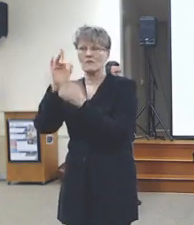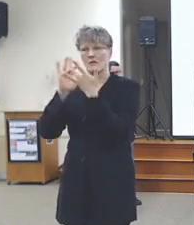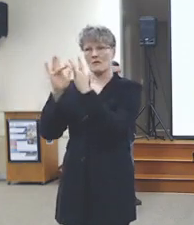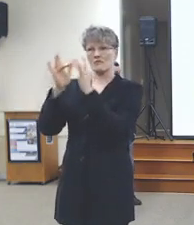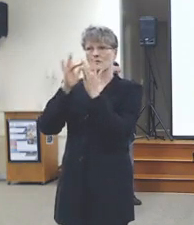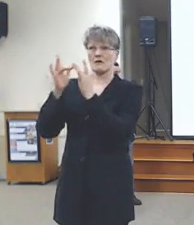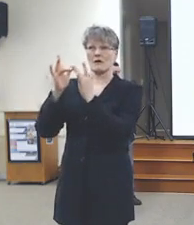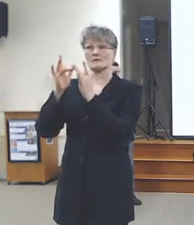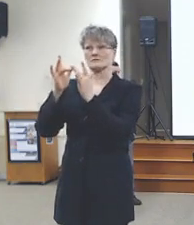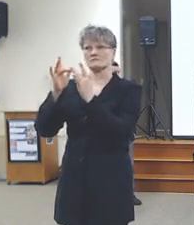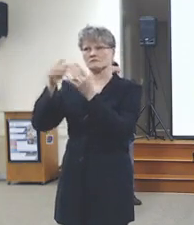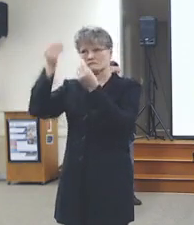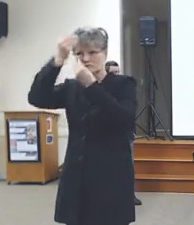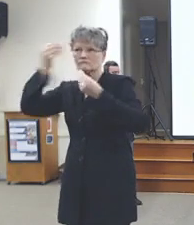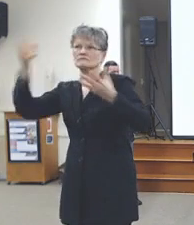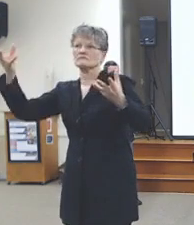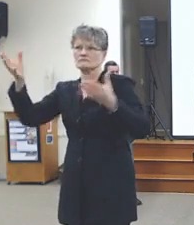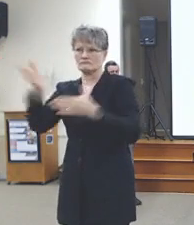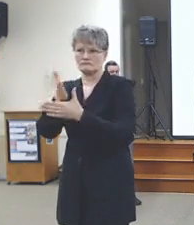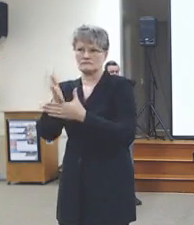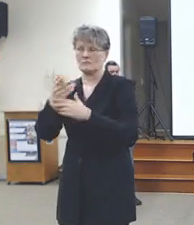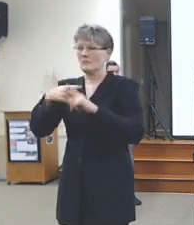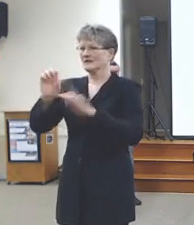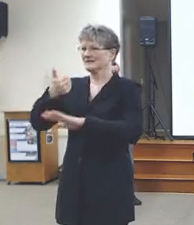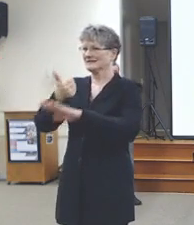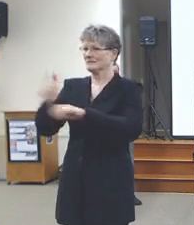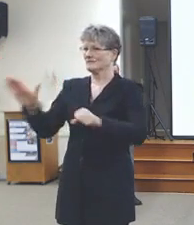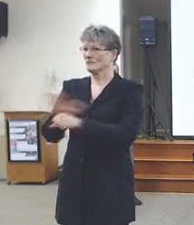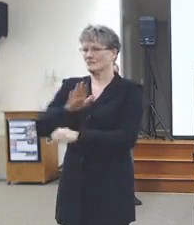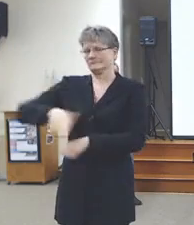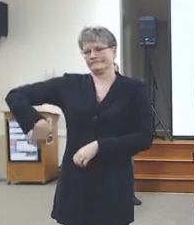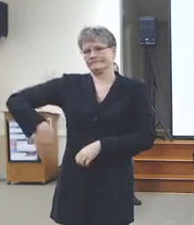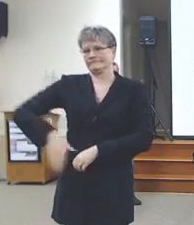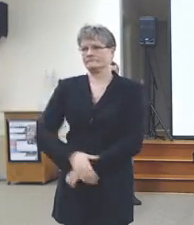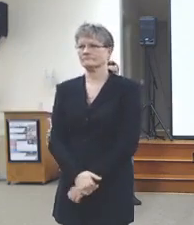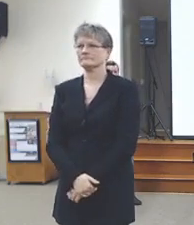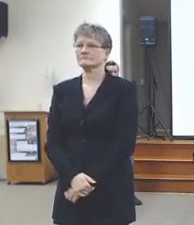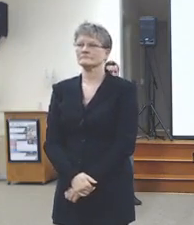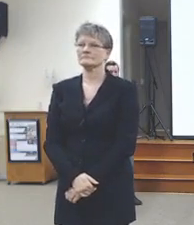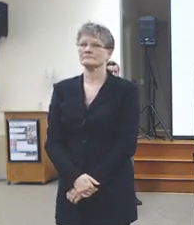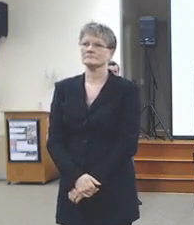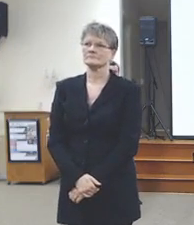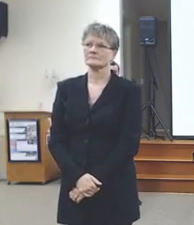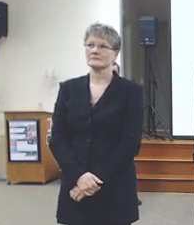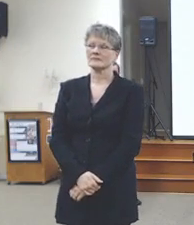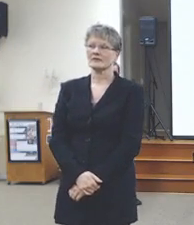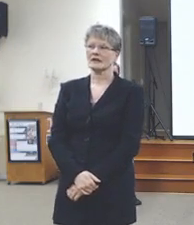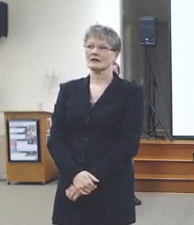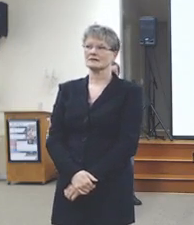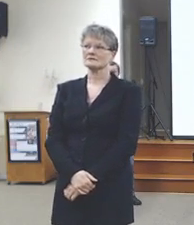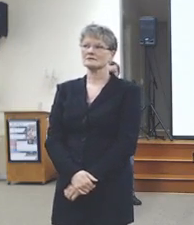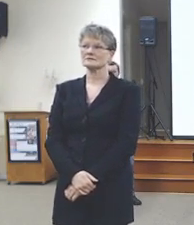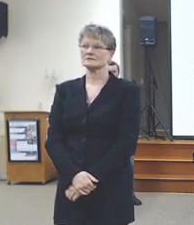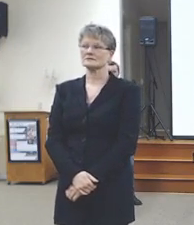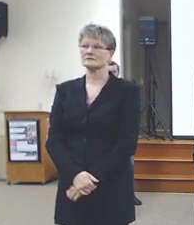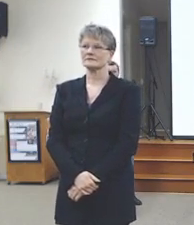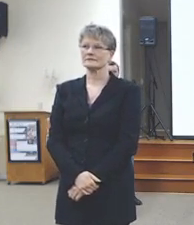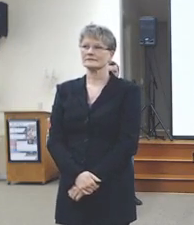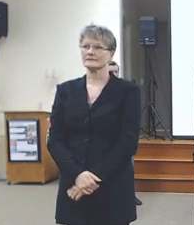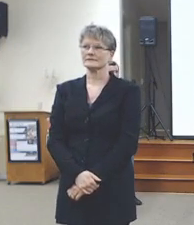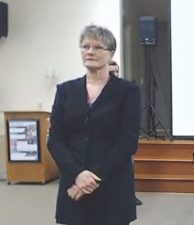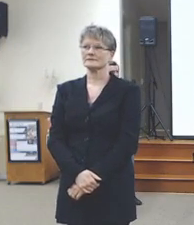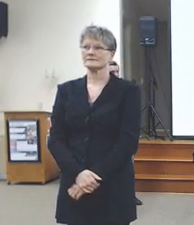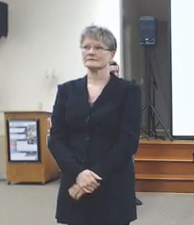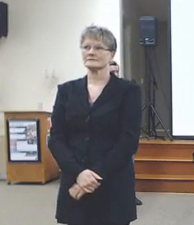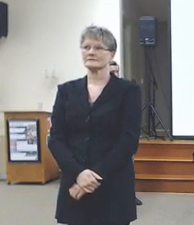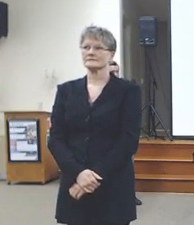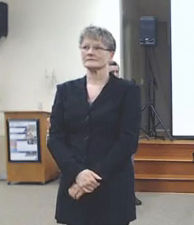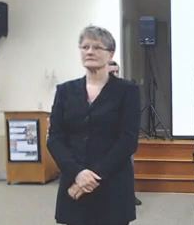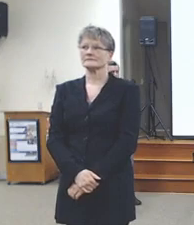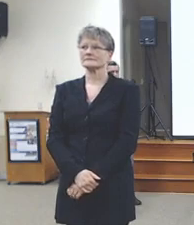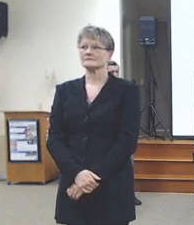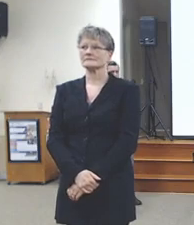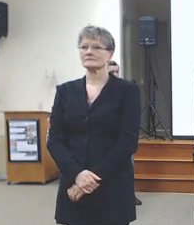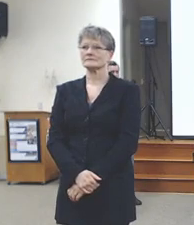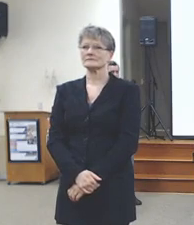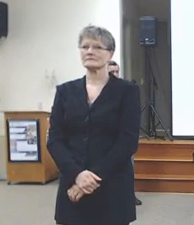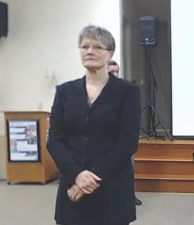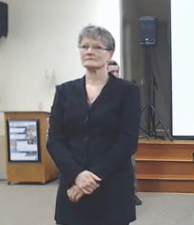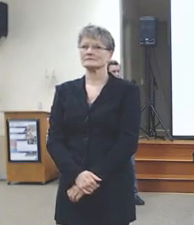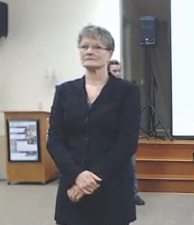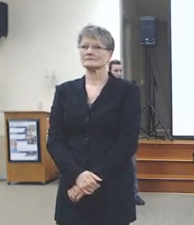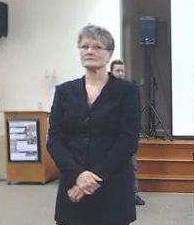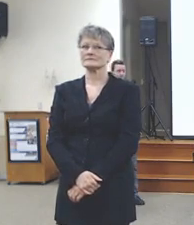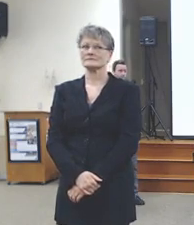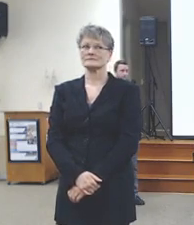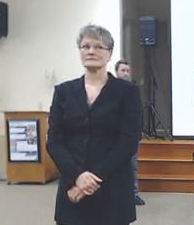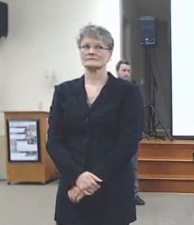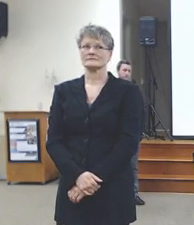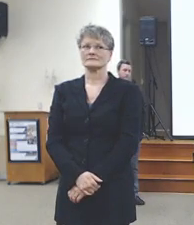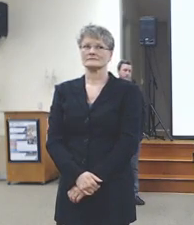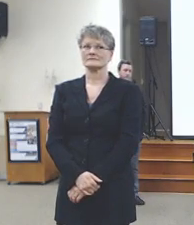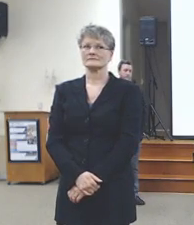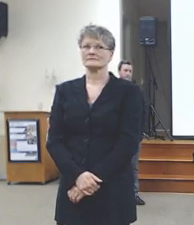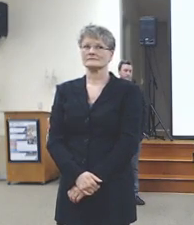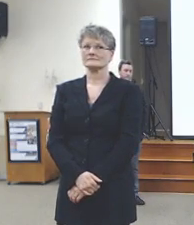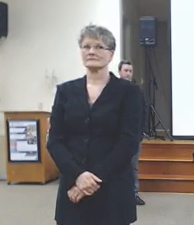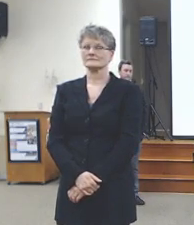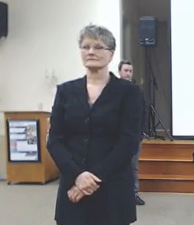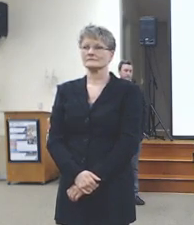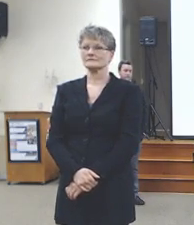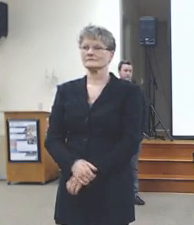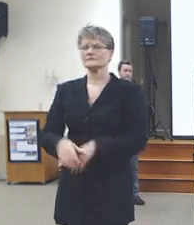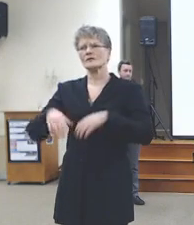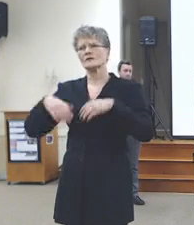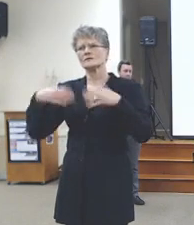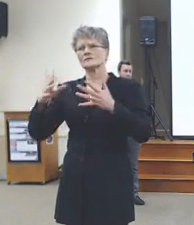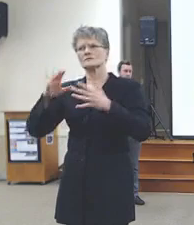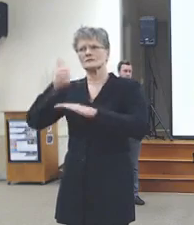that hasn't happened yet. How's the tracing going for the contacts with the